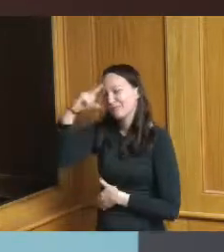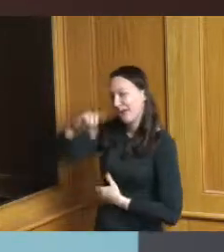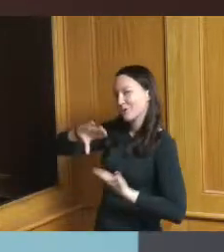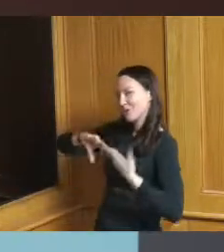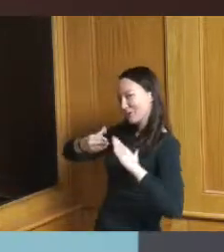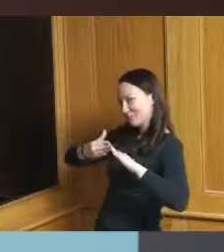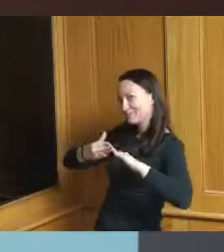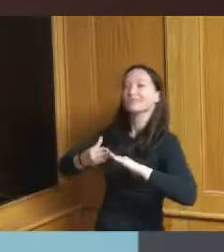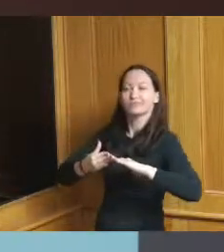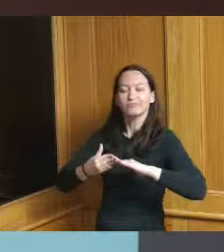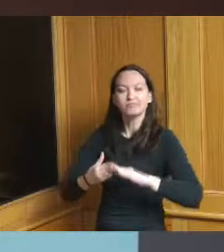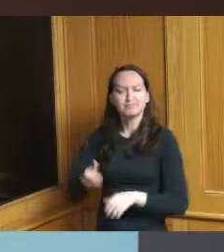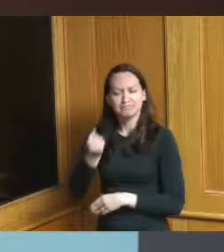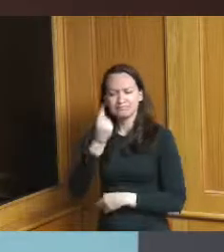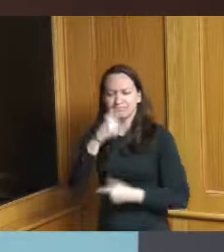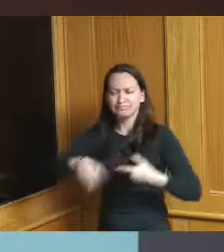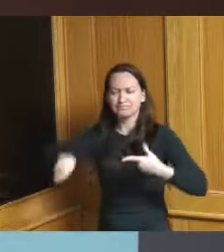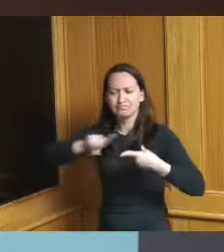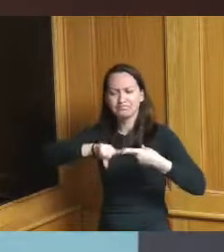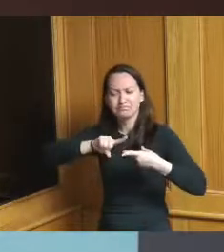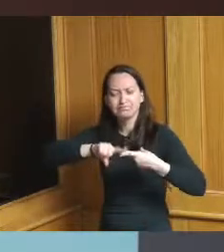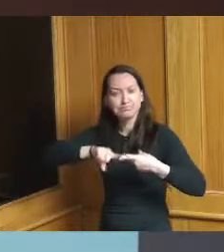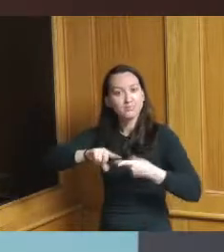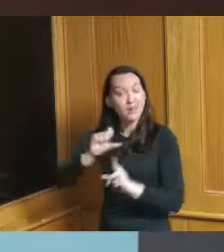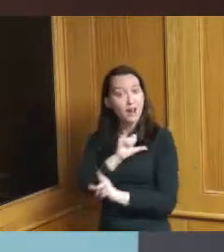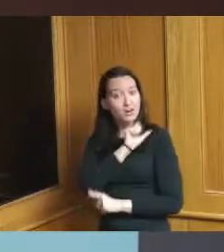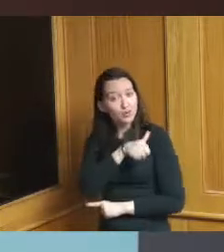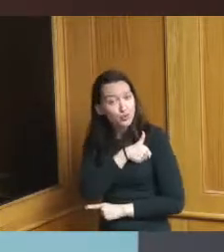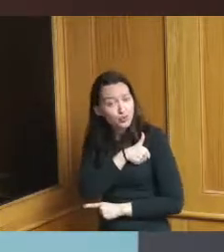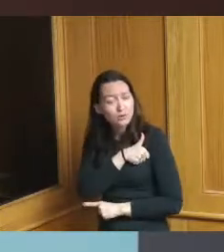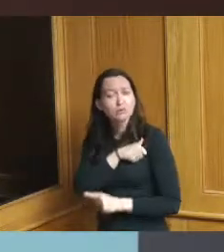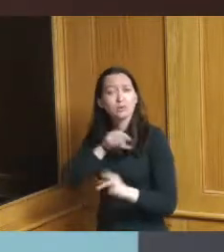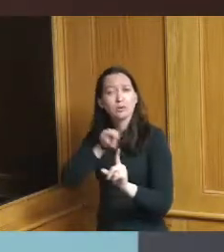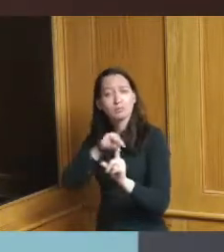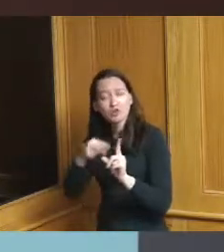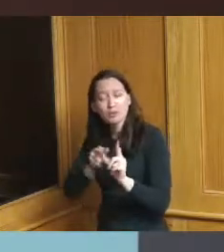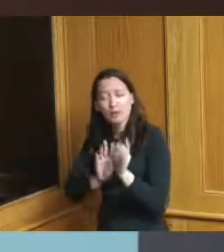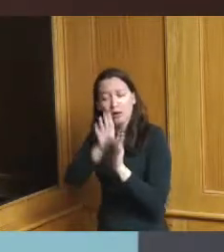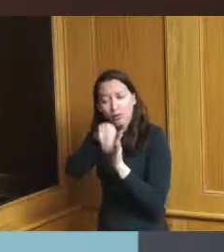we wanted to understand the evolving attitudes the perceptions and barriers regarding the